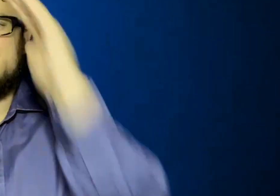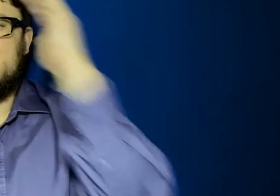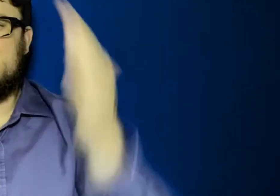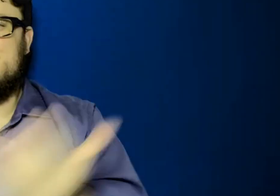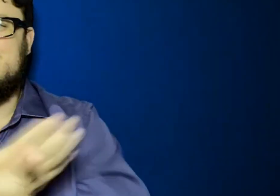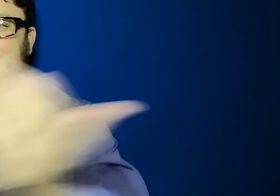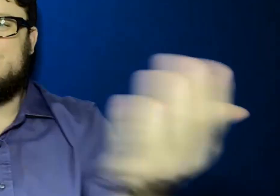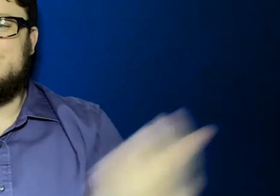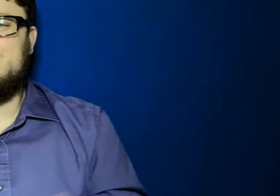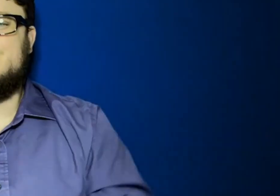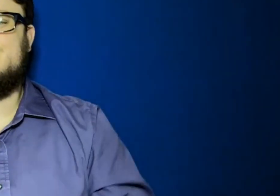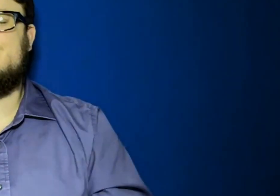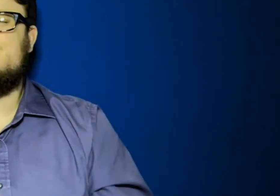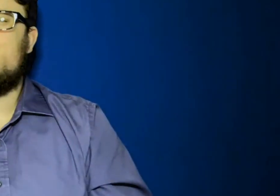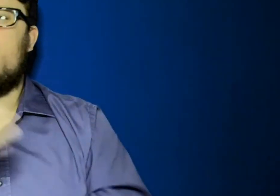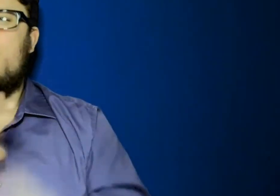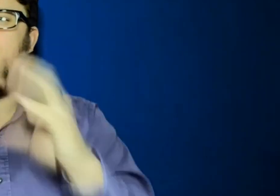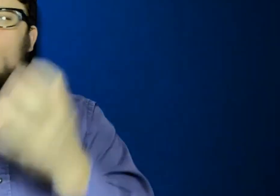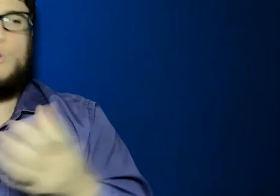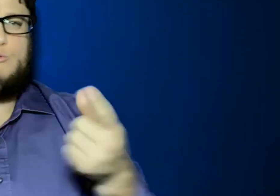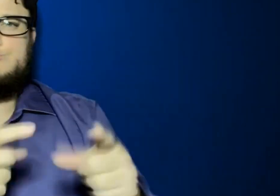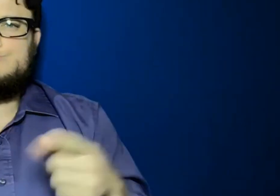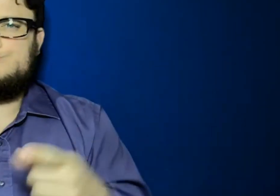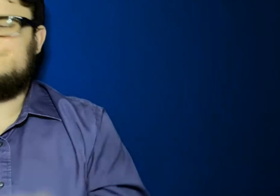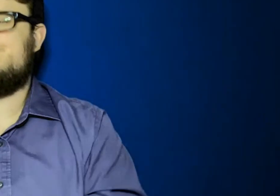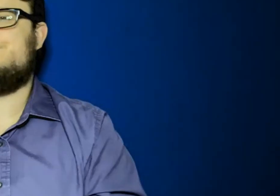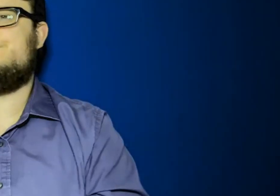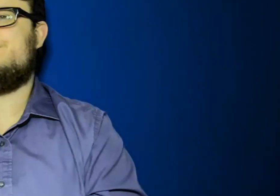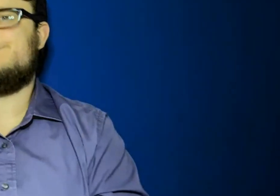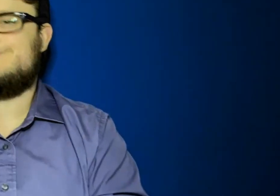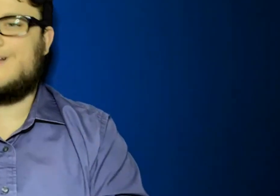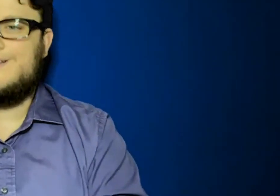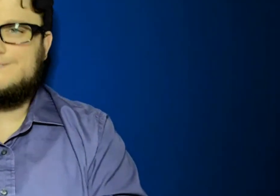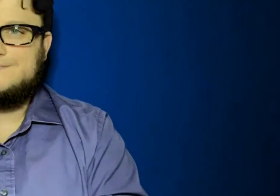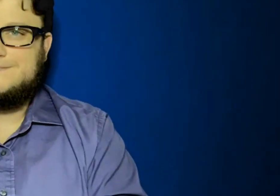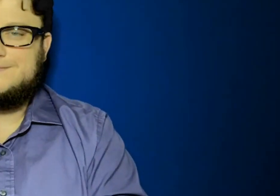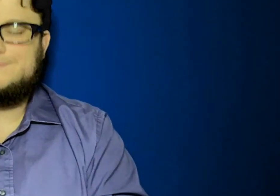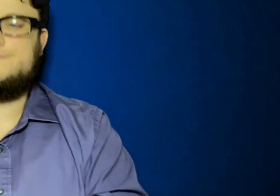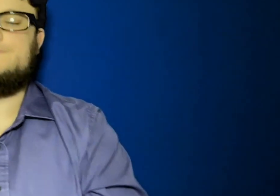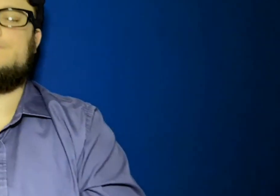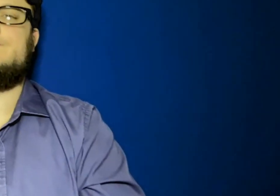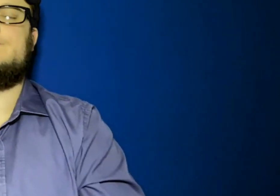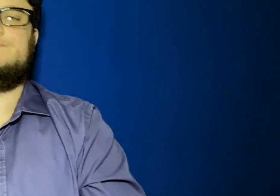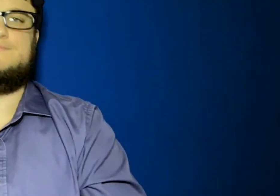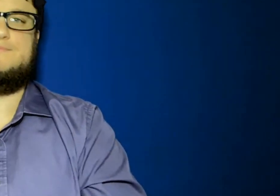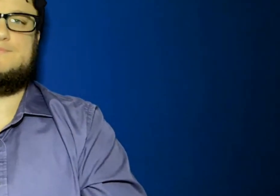Hello everyone. Welcome to Sign1News live.